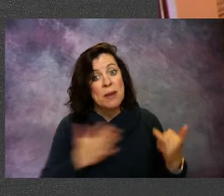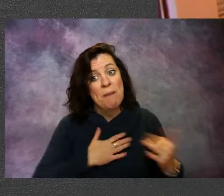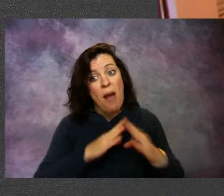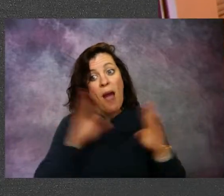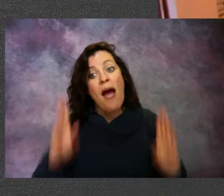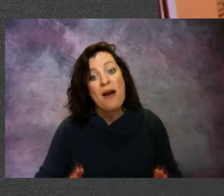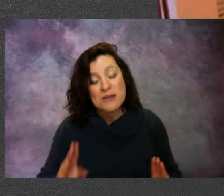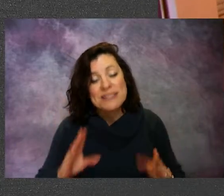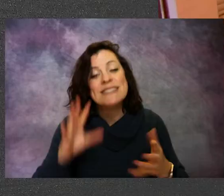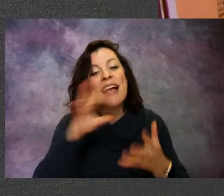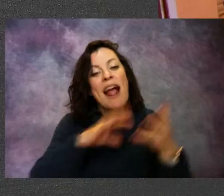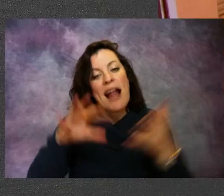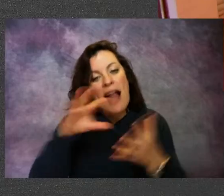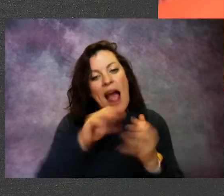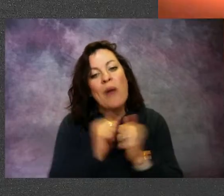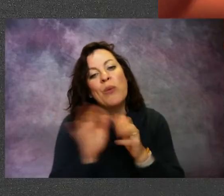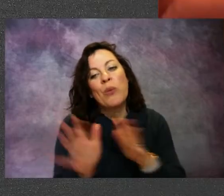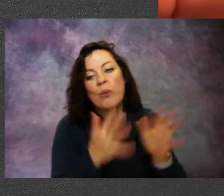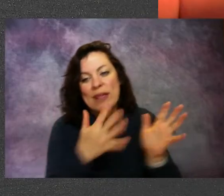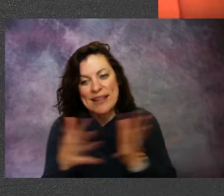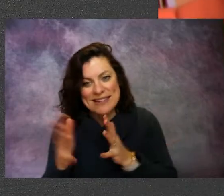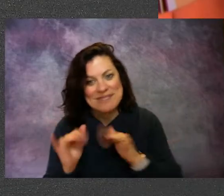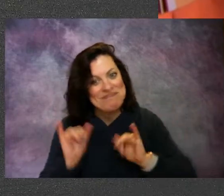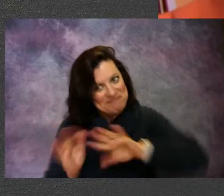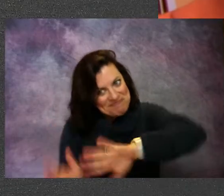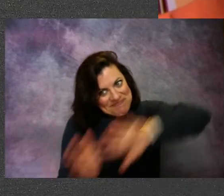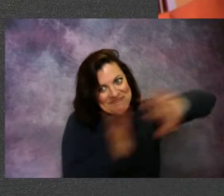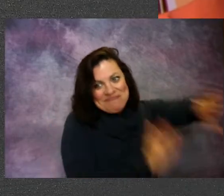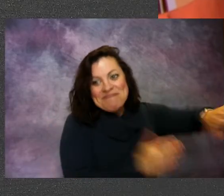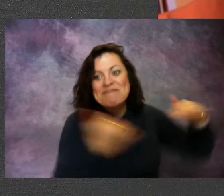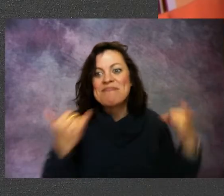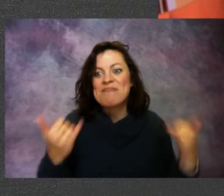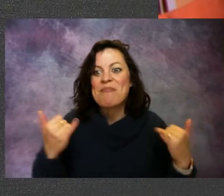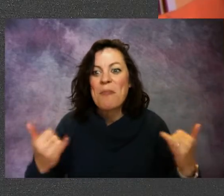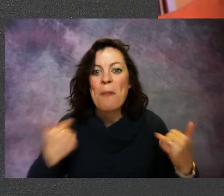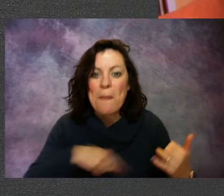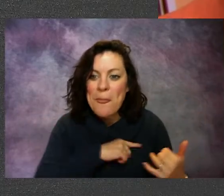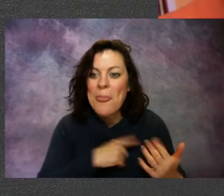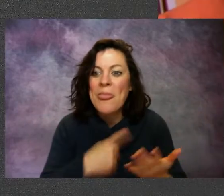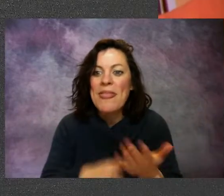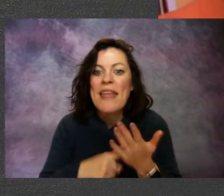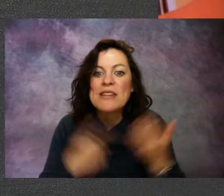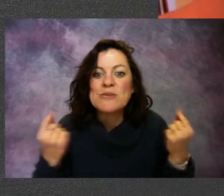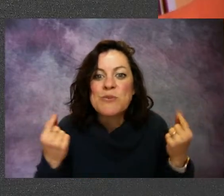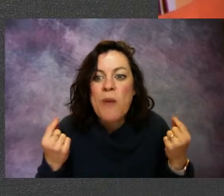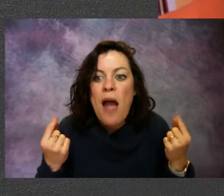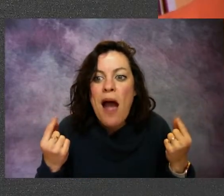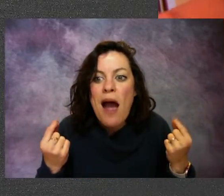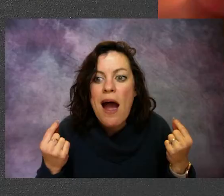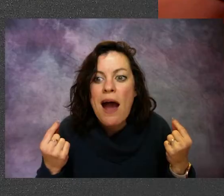So, now that we have talked about, all about the weather, we are going to do our science experiment today.